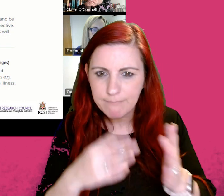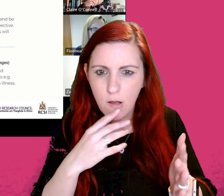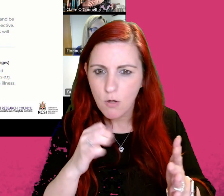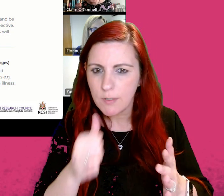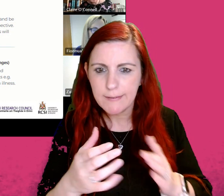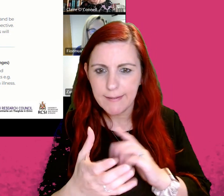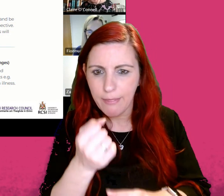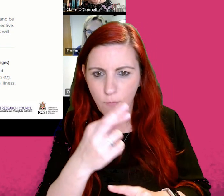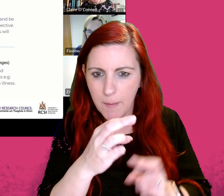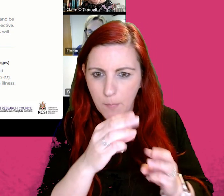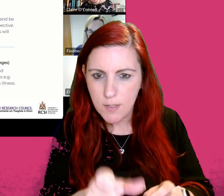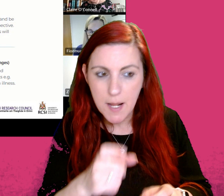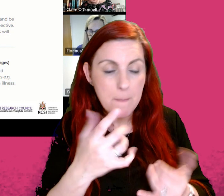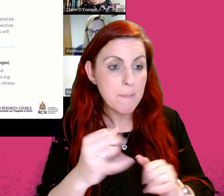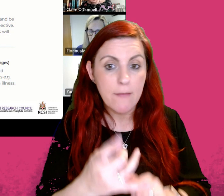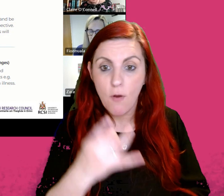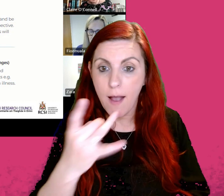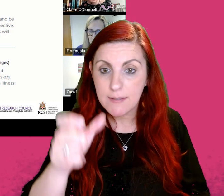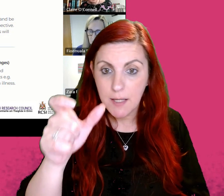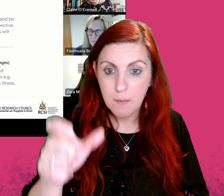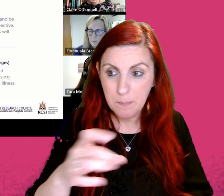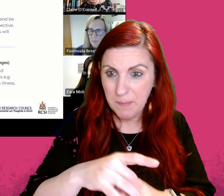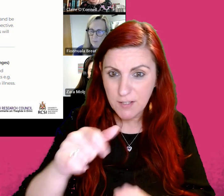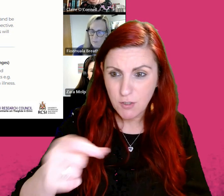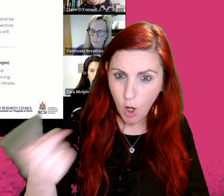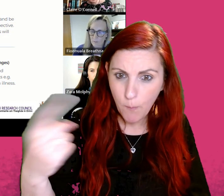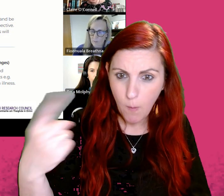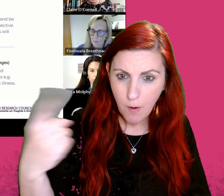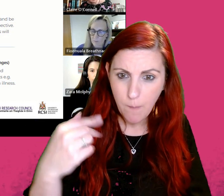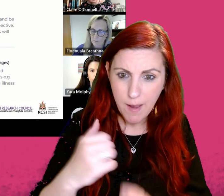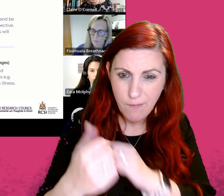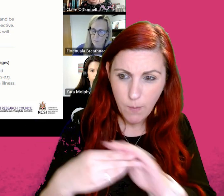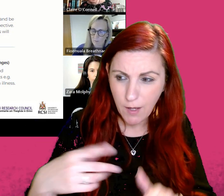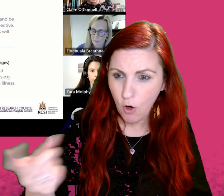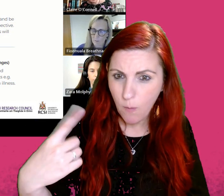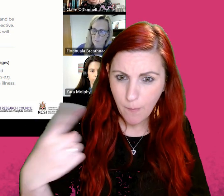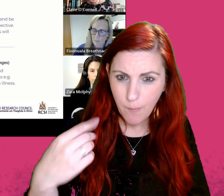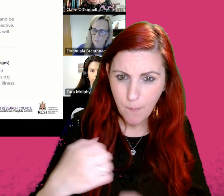in you know every week or every month or you know for something invasive or something painful and